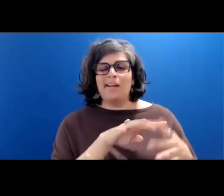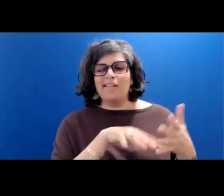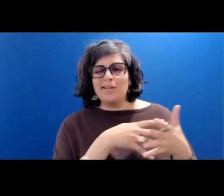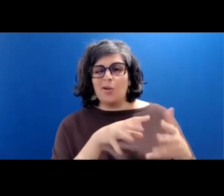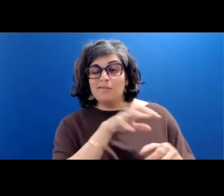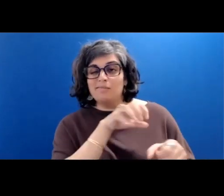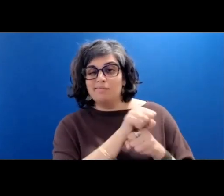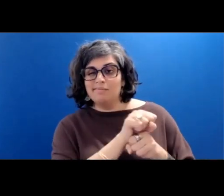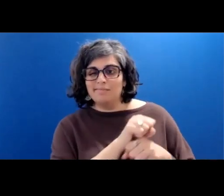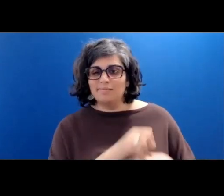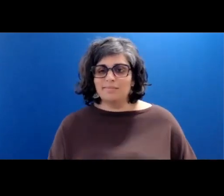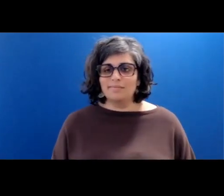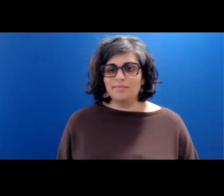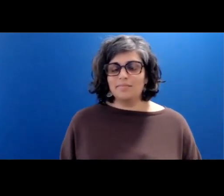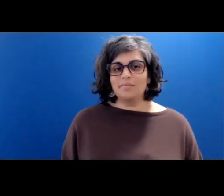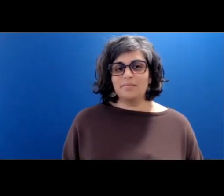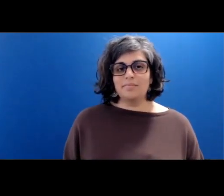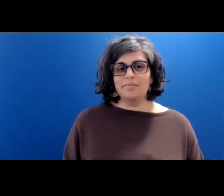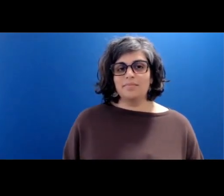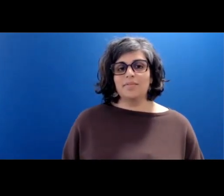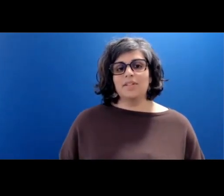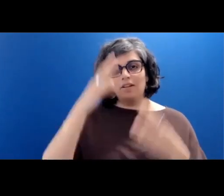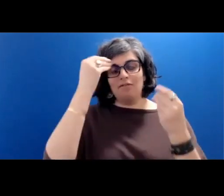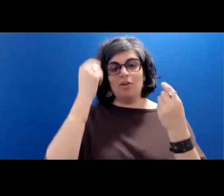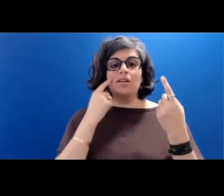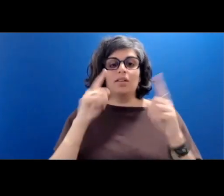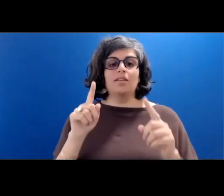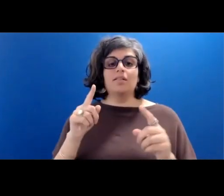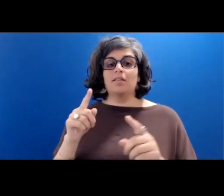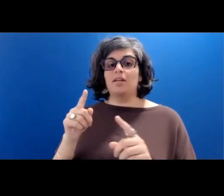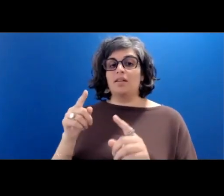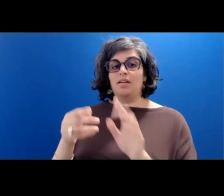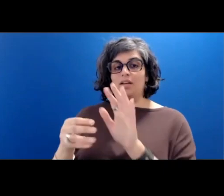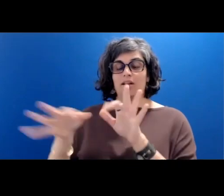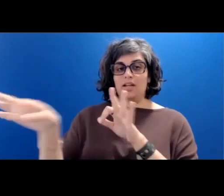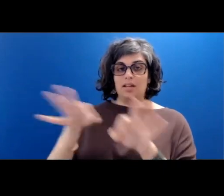trans folks at least have as much right to their own bodily autonomy